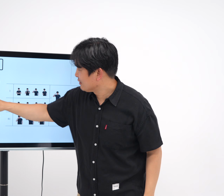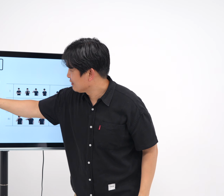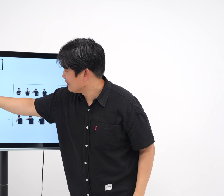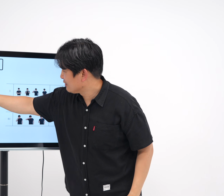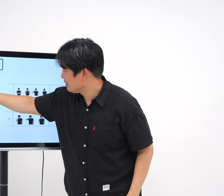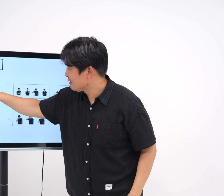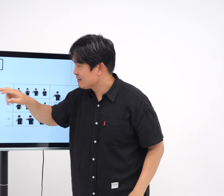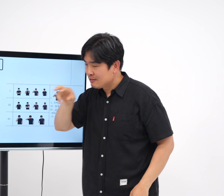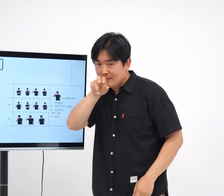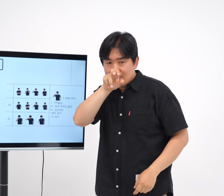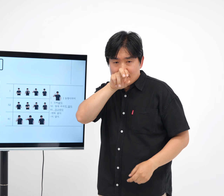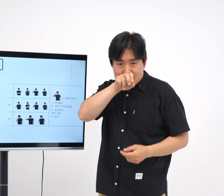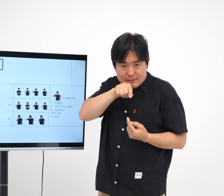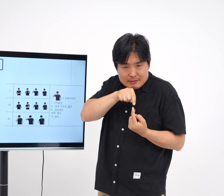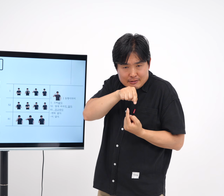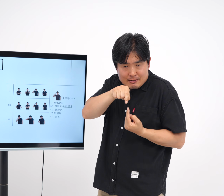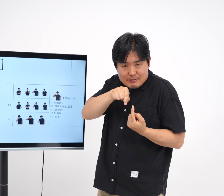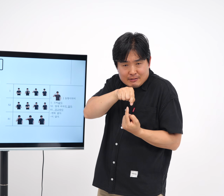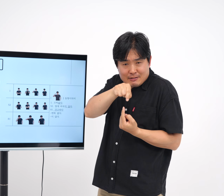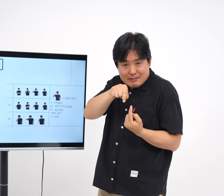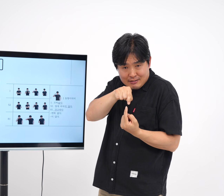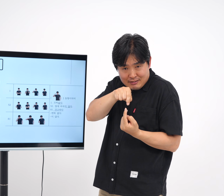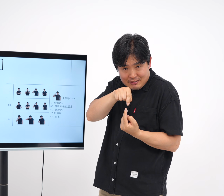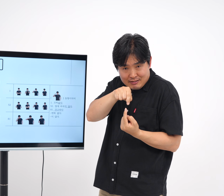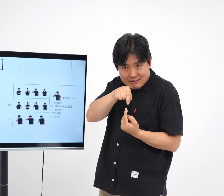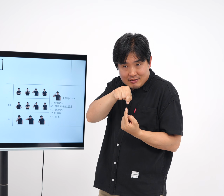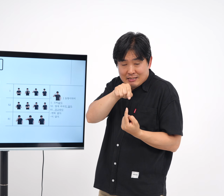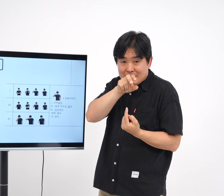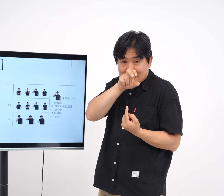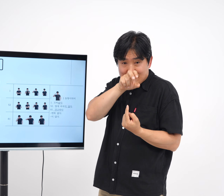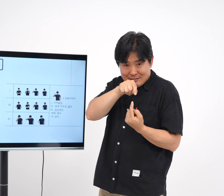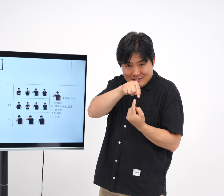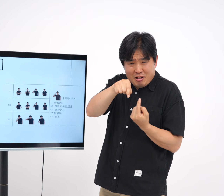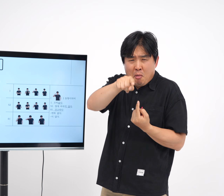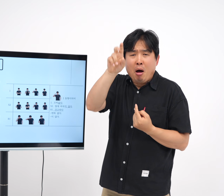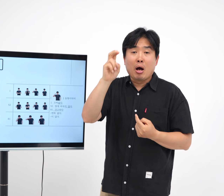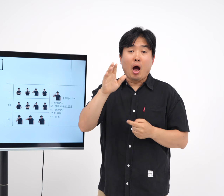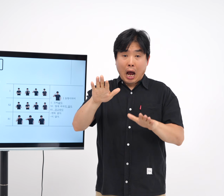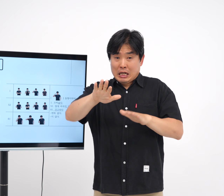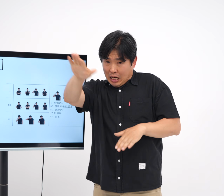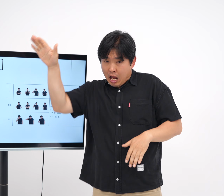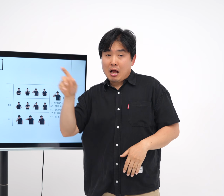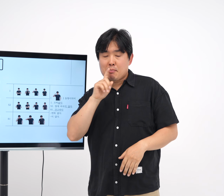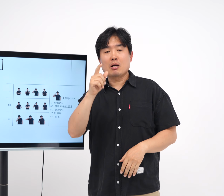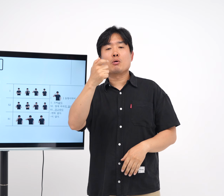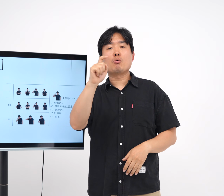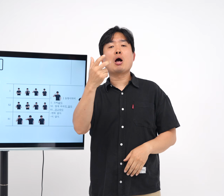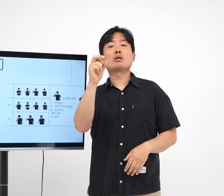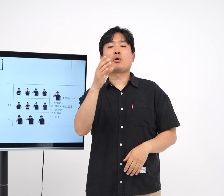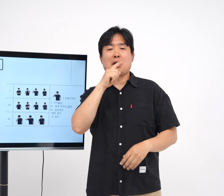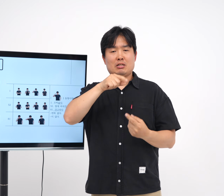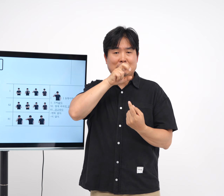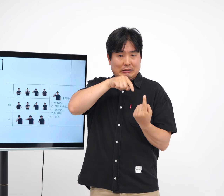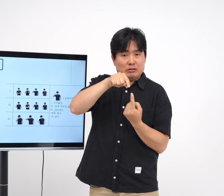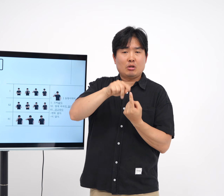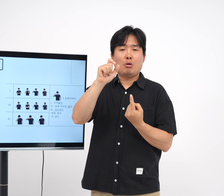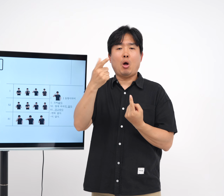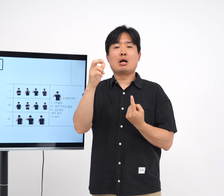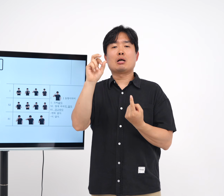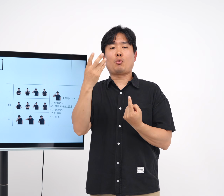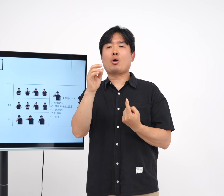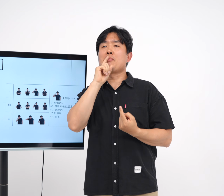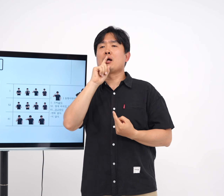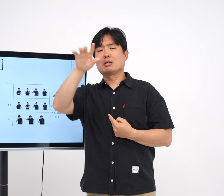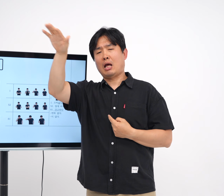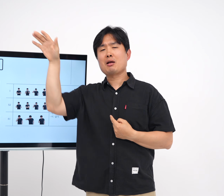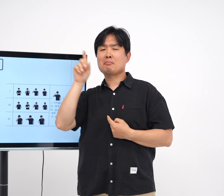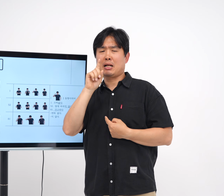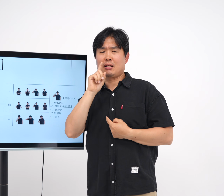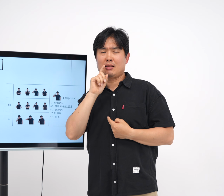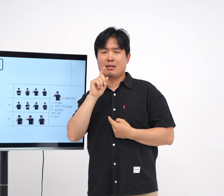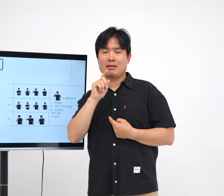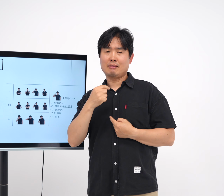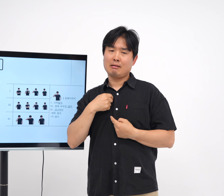They say that the sign language "collect dust" is an idiom, but